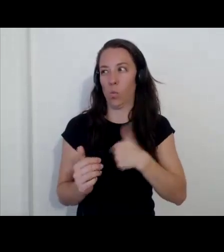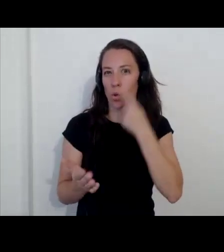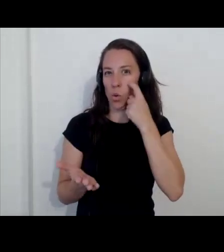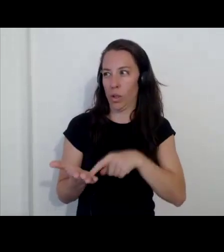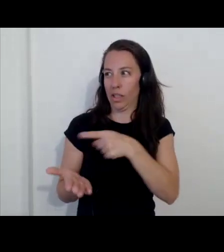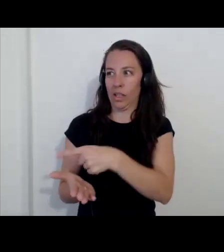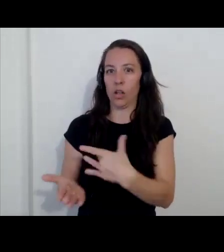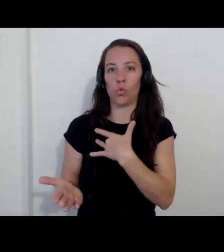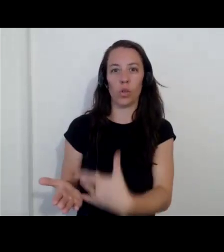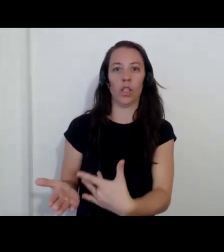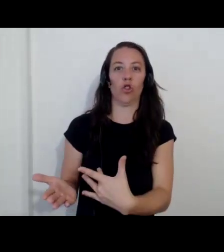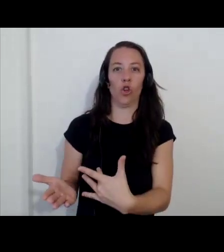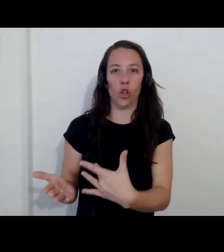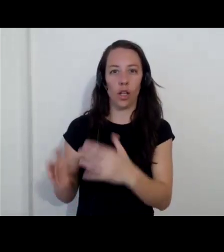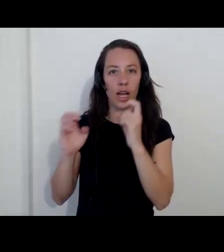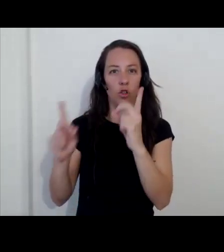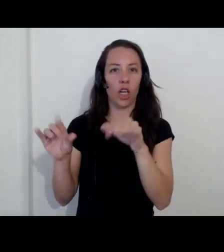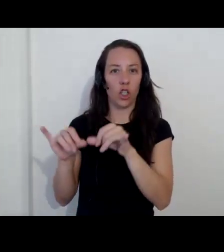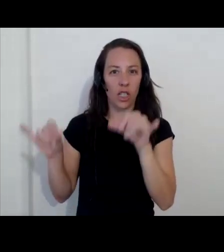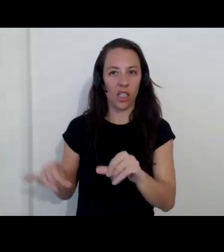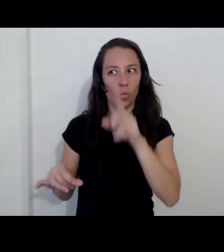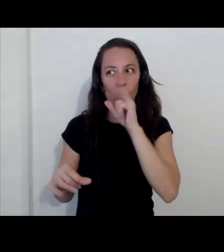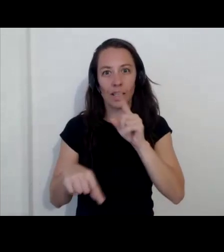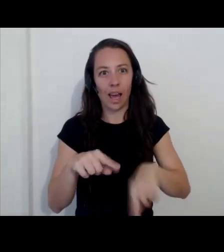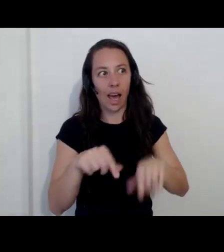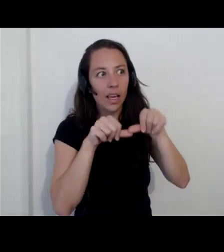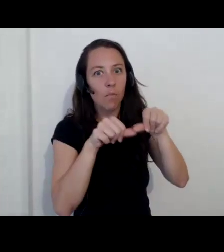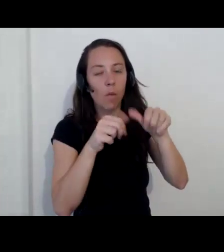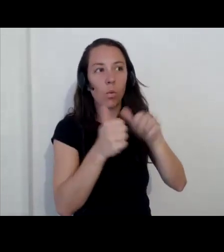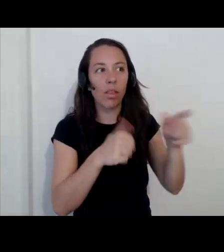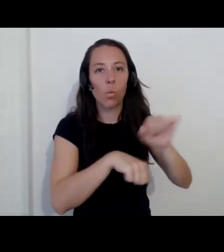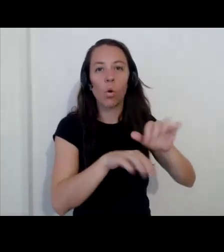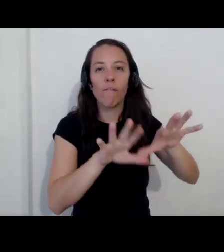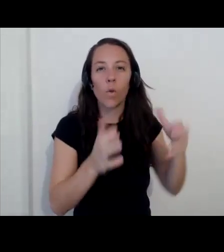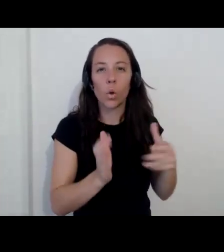often struggled to keep up with the evolving workforce demands so at Making Space we are